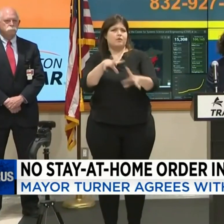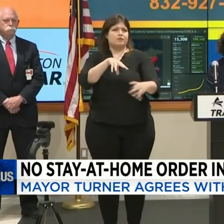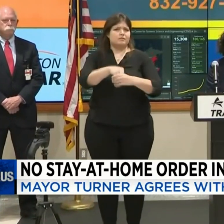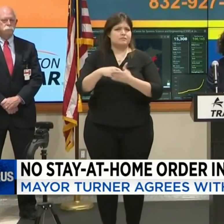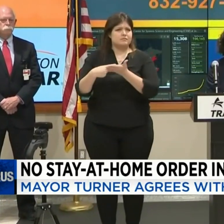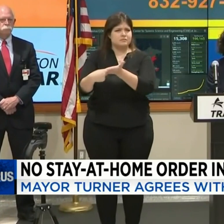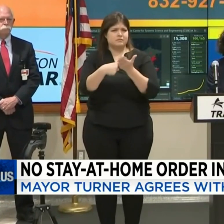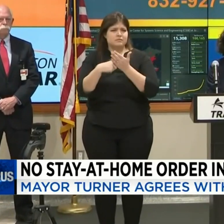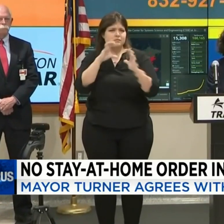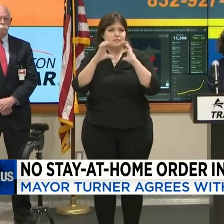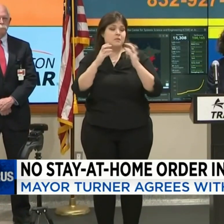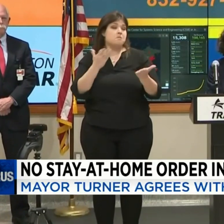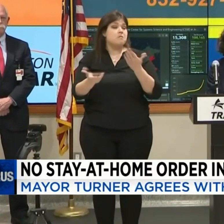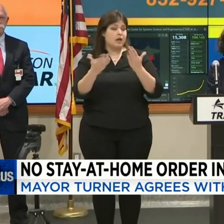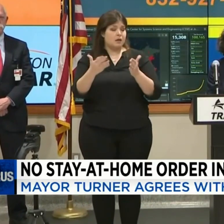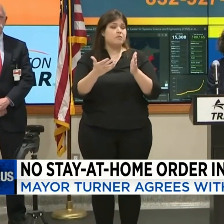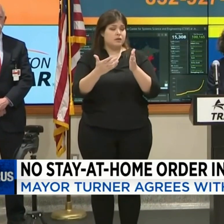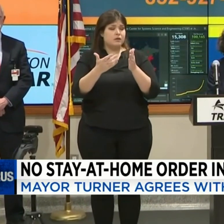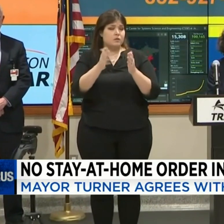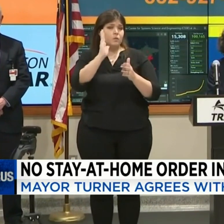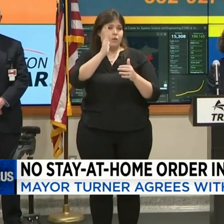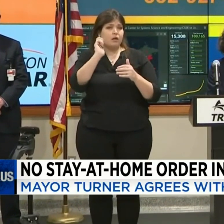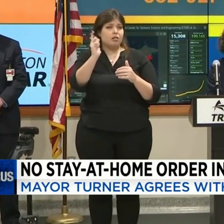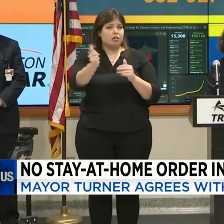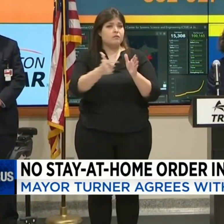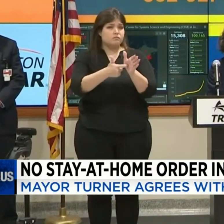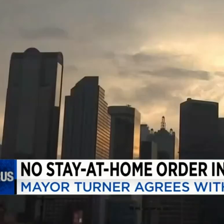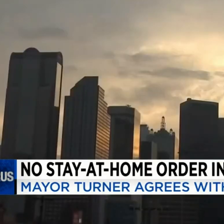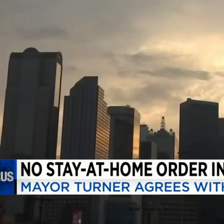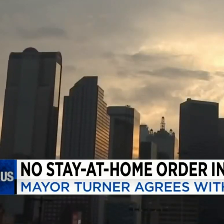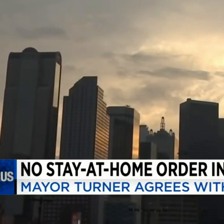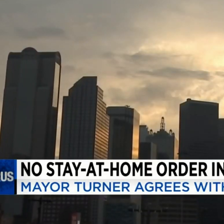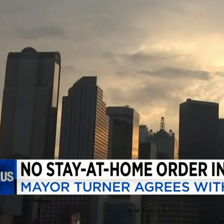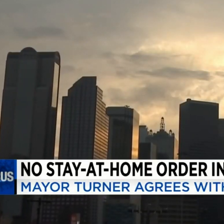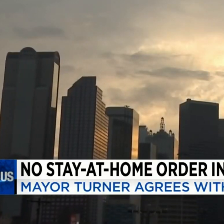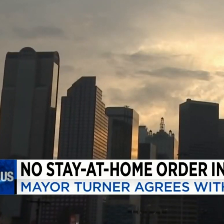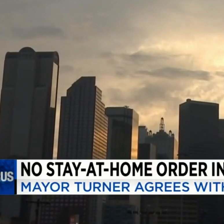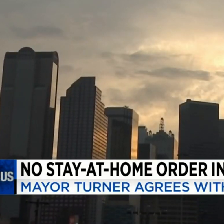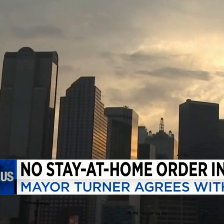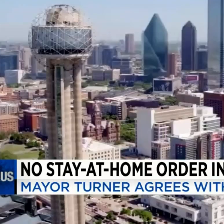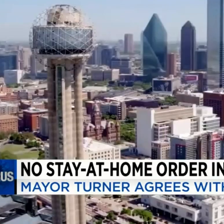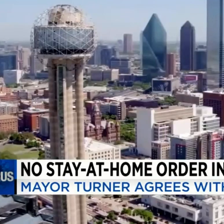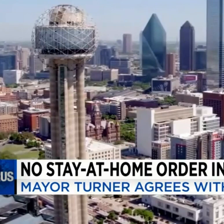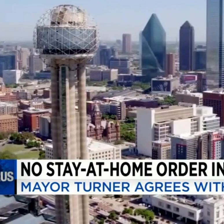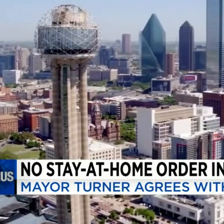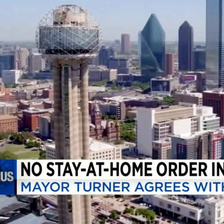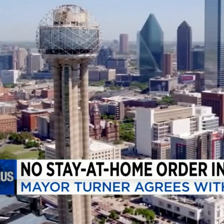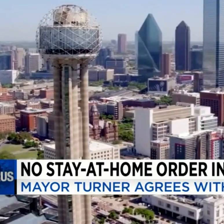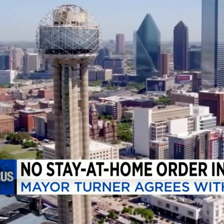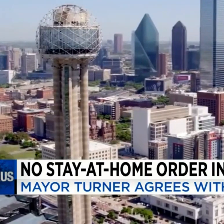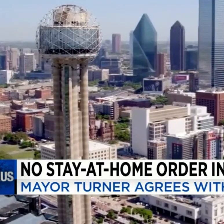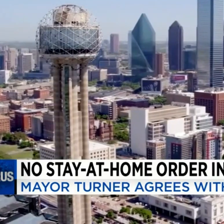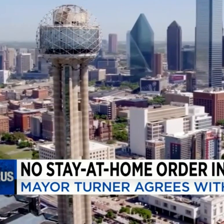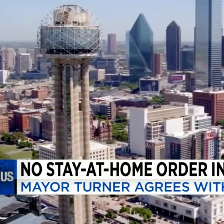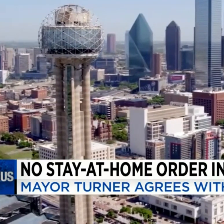WHAT HAD NEXT STEPS SHOULD BE. I DON’T WANT TO GET BOGGED DOWN I DON’T WANT TO GET BOGGED DOWN IN TERMINOLOGY BUT THE PRO IS IN TERMINOLOGY BUT THE PRO IS CESPEDES ON THE WAY. CESPEDES ON THE WAY. >> Reporter: HE SAID HE’S BEEN Reporter: HE SAID HE’S BEEN IN CURRENT CONTACT WITH LENA HAD